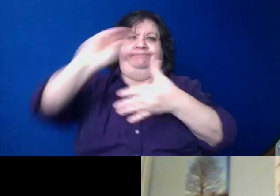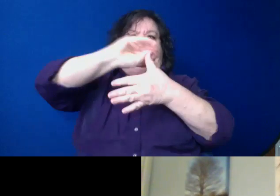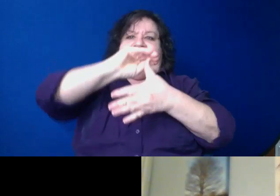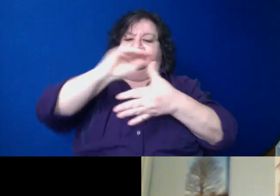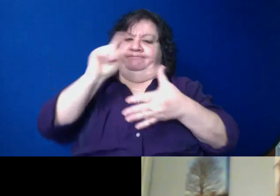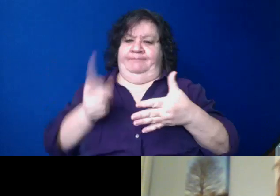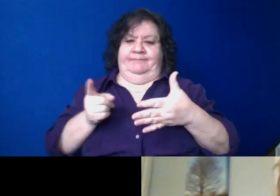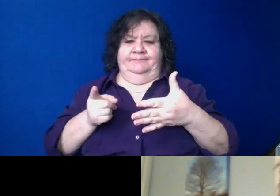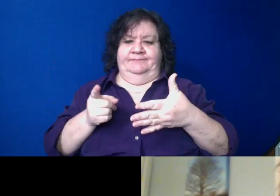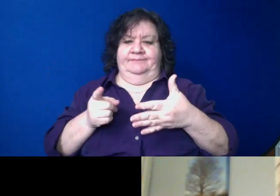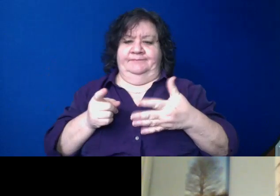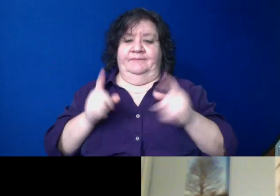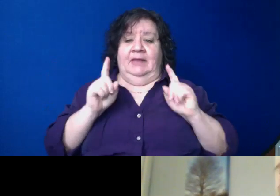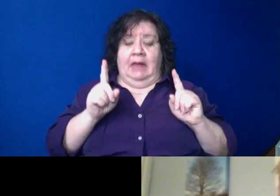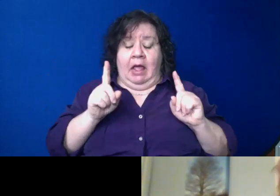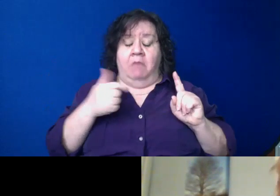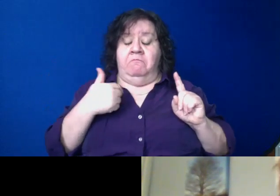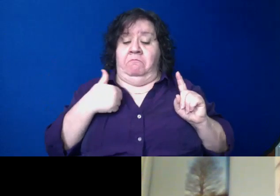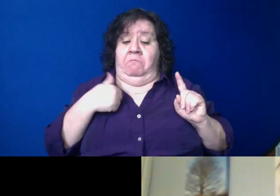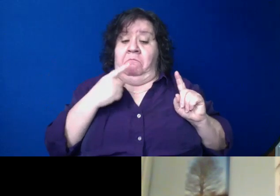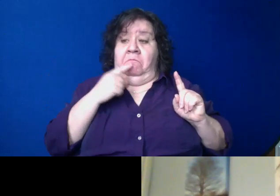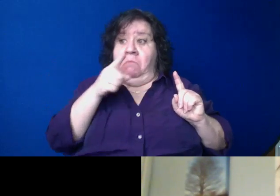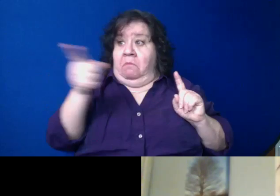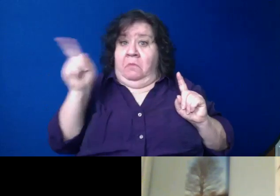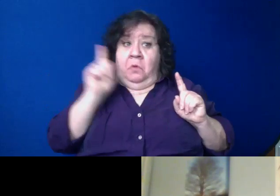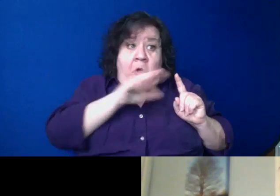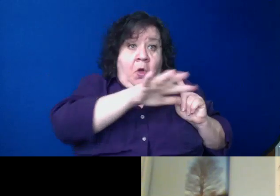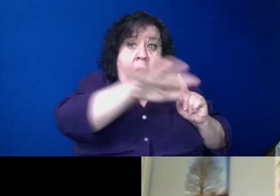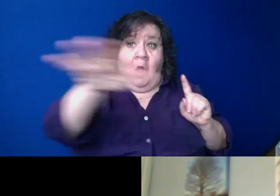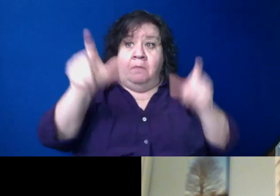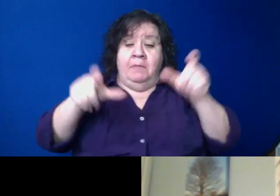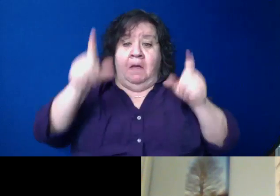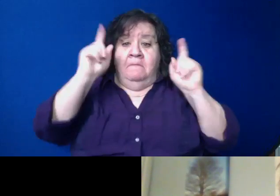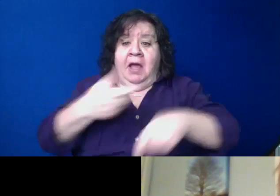that's done correctly it's not about obligatory vaccination it's more to have the option so in